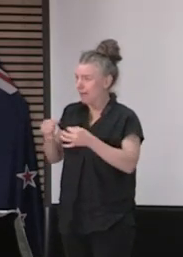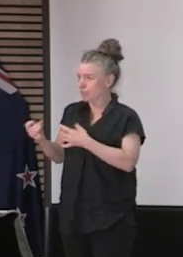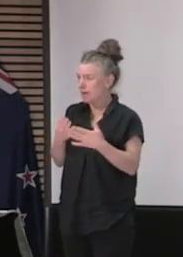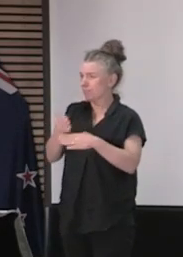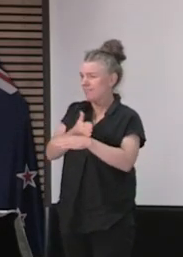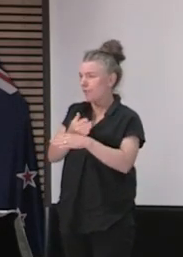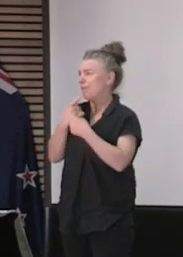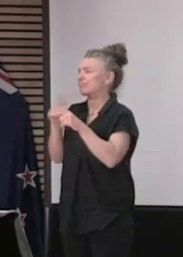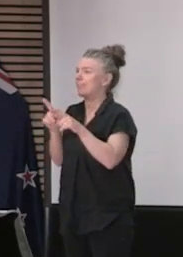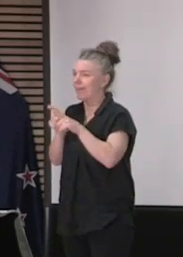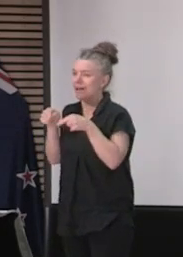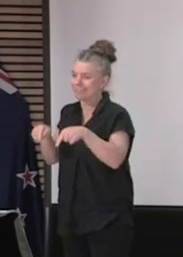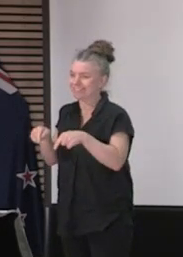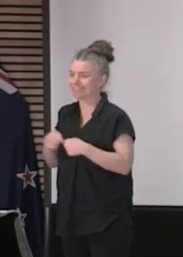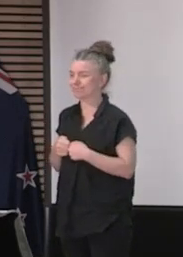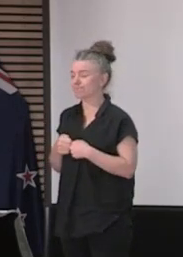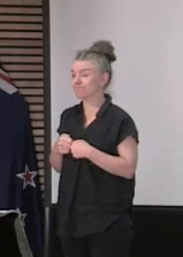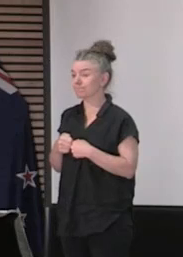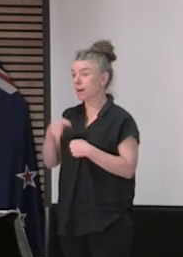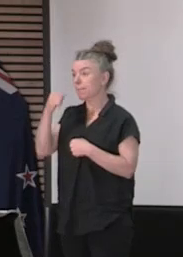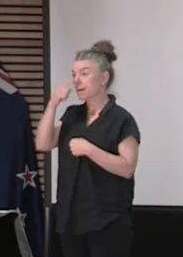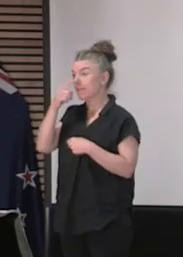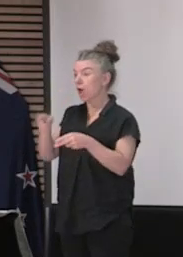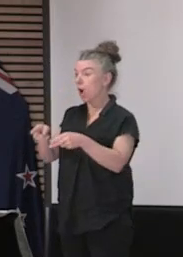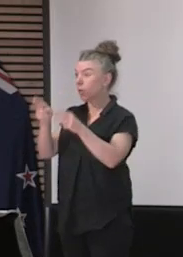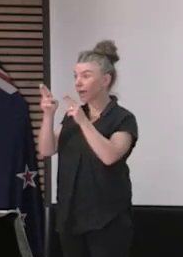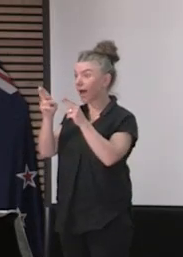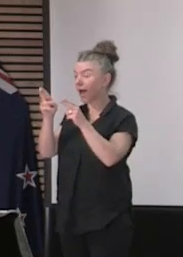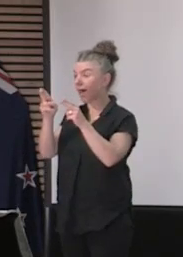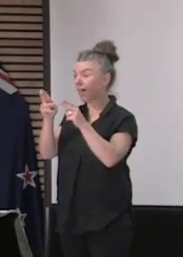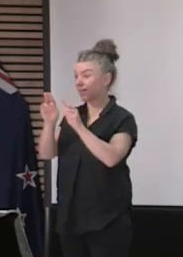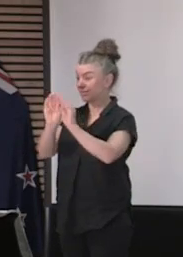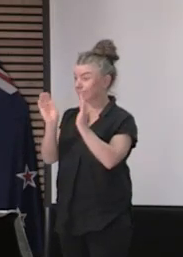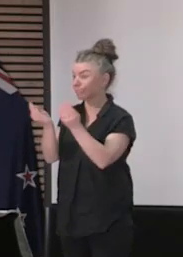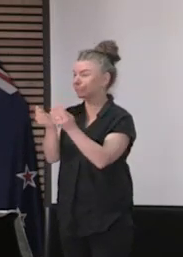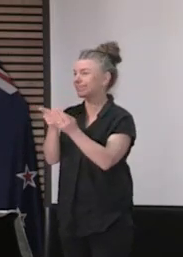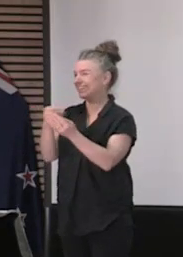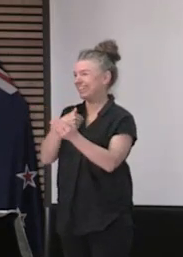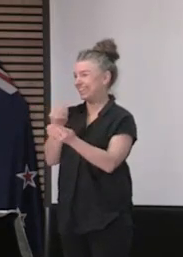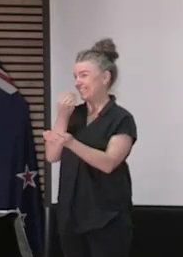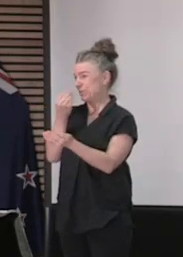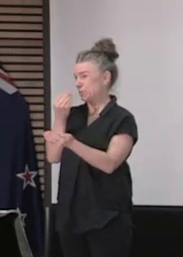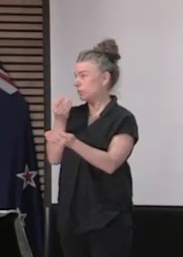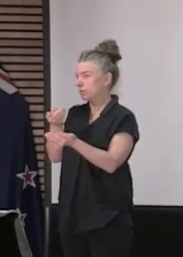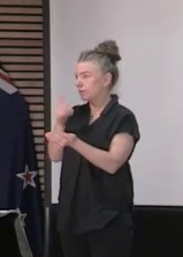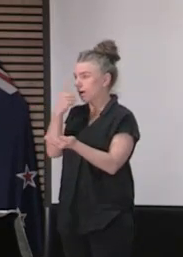We doneed to make sure that we'remeeting all of their needswhile they're there. Theirfood, of course, keeping inmind that they cannot go tothe grocery stores.